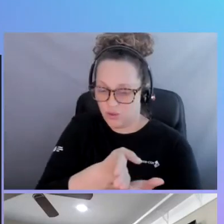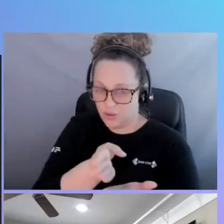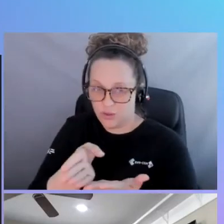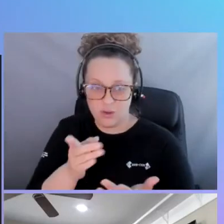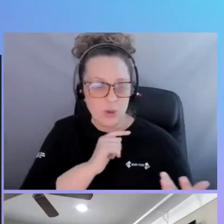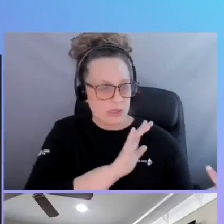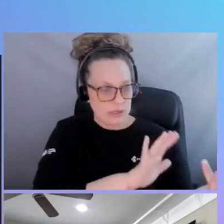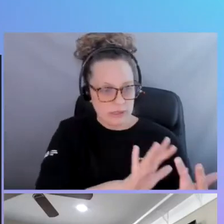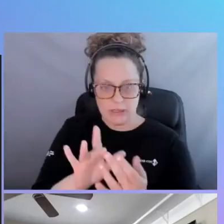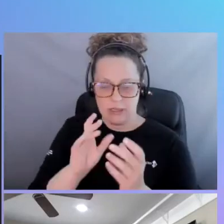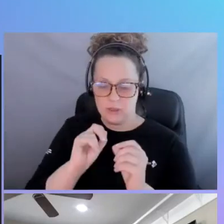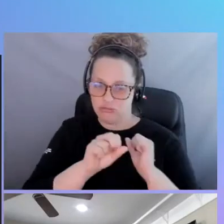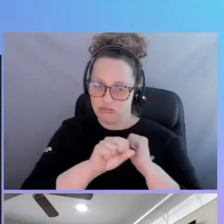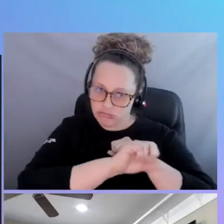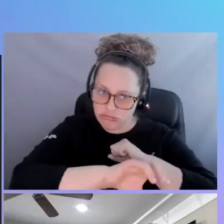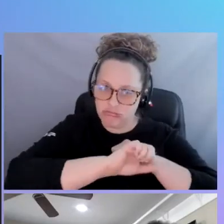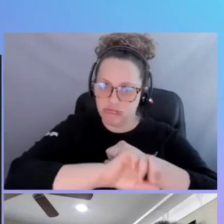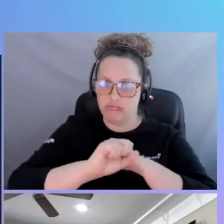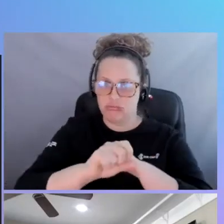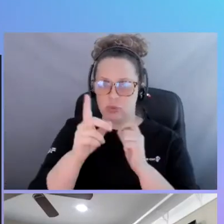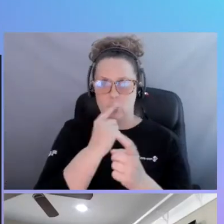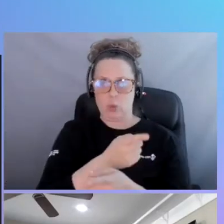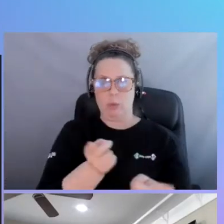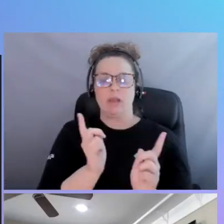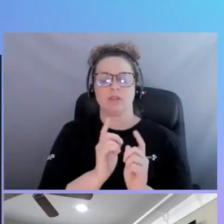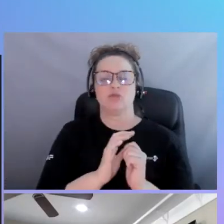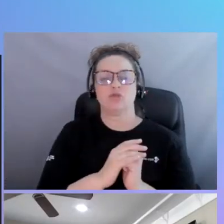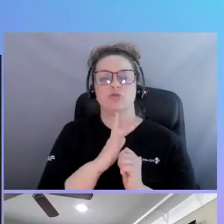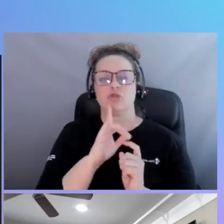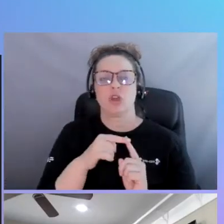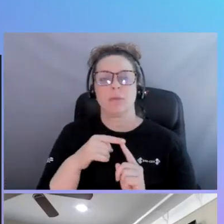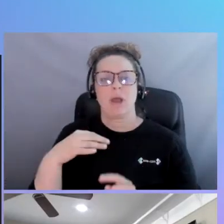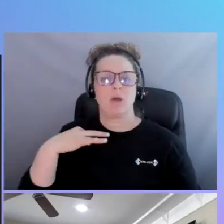talking about stakeholders, you're probably the first thing